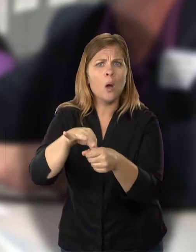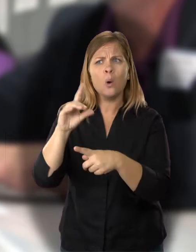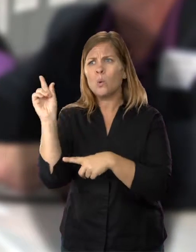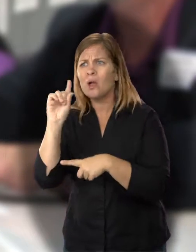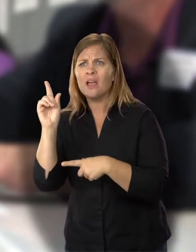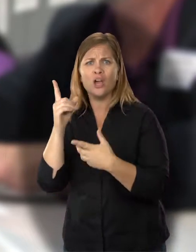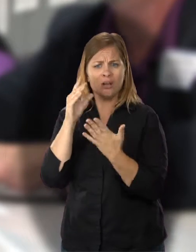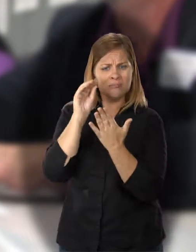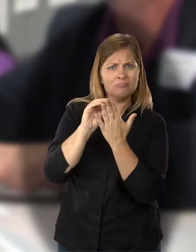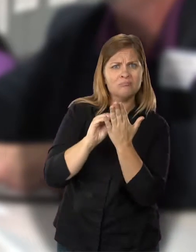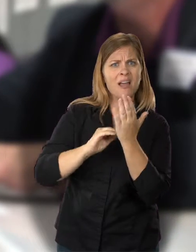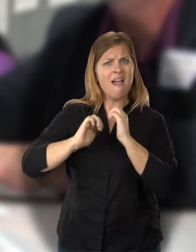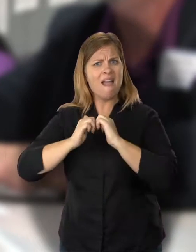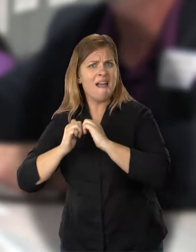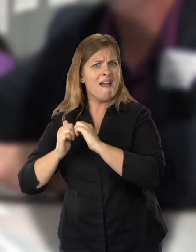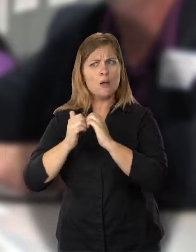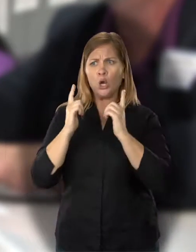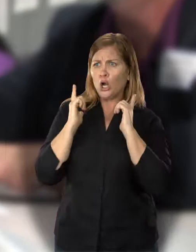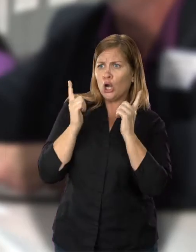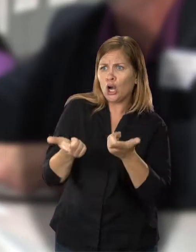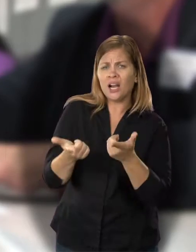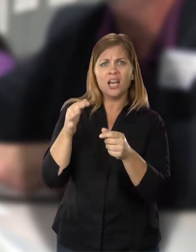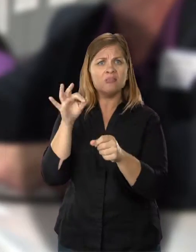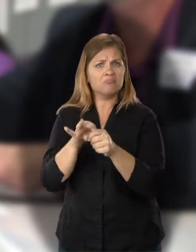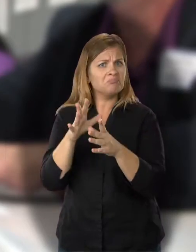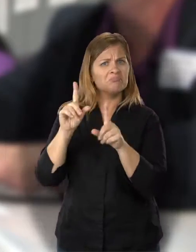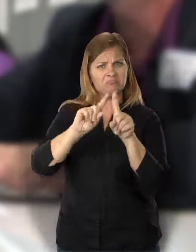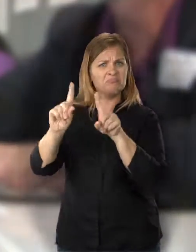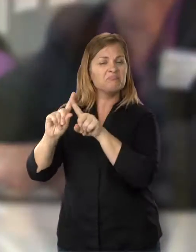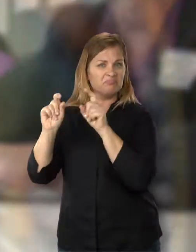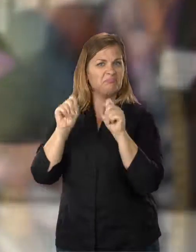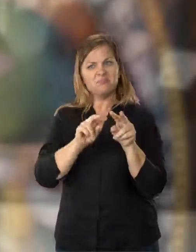find out which candidates will be on your ballot, or how to vote early.